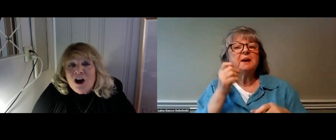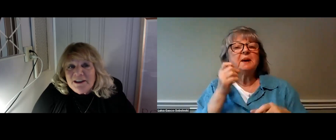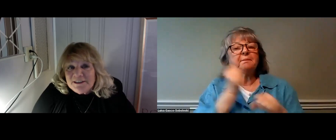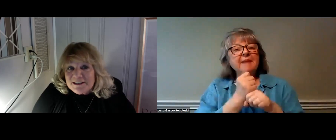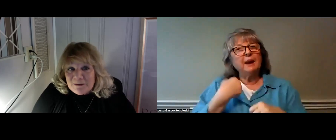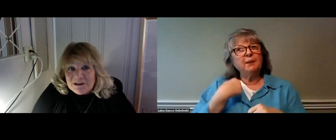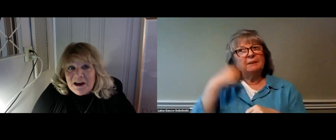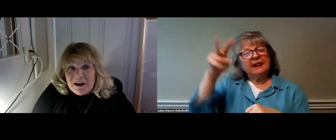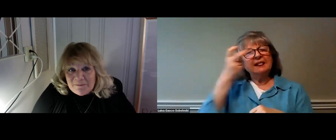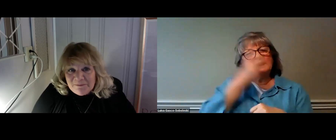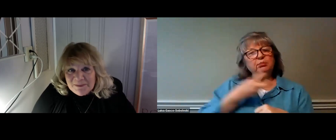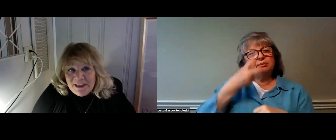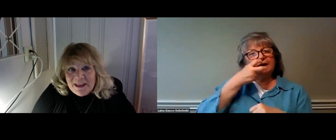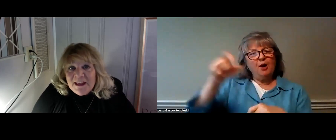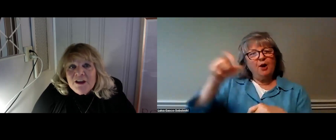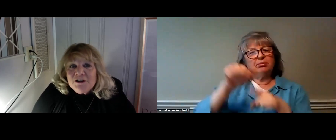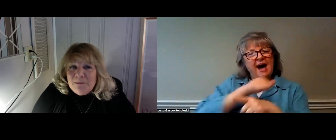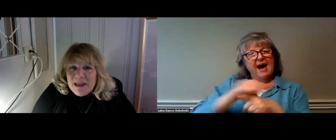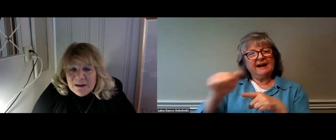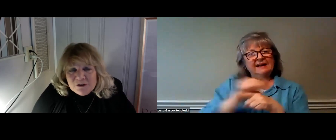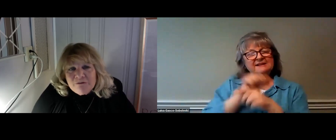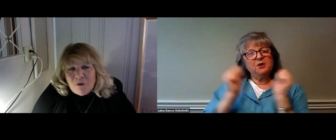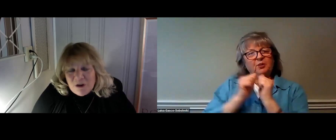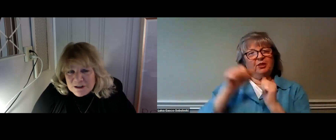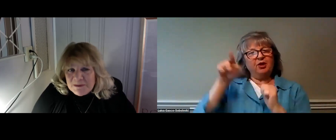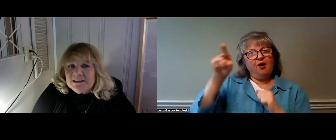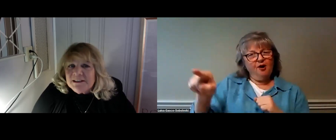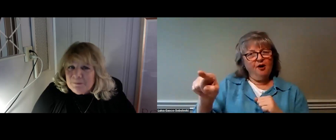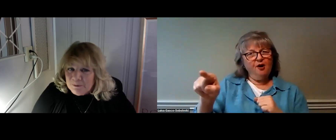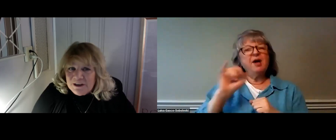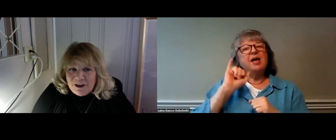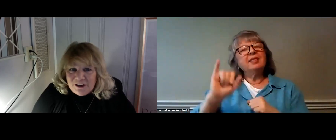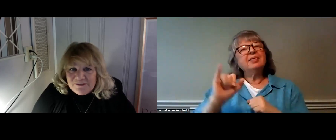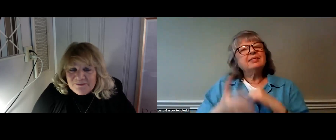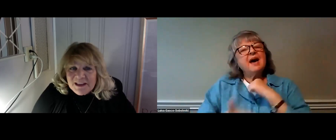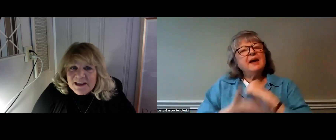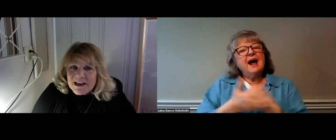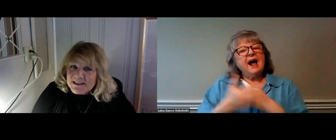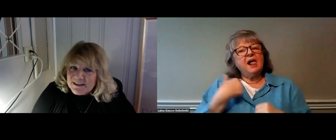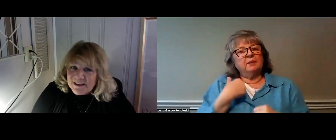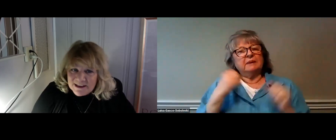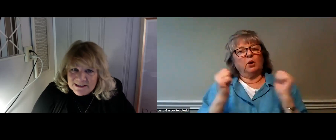talk at the same time to force me to lip read her. Now I did that as a